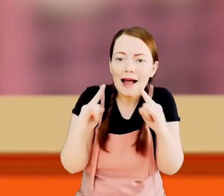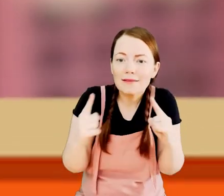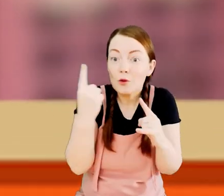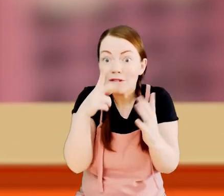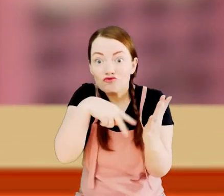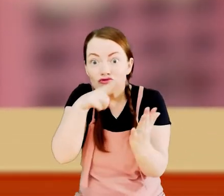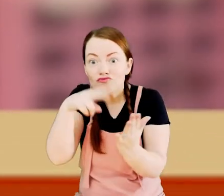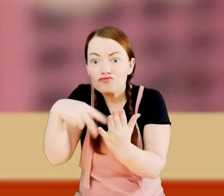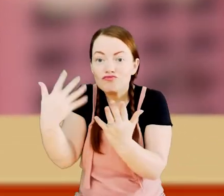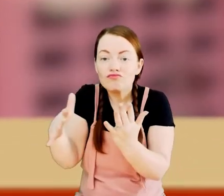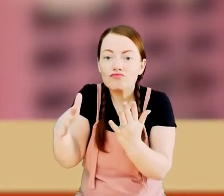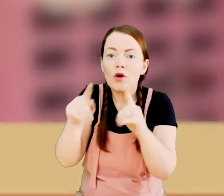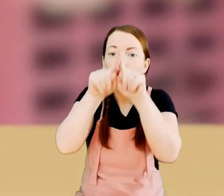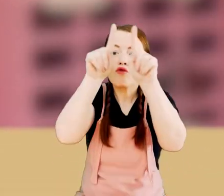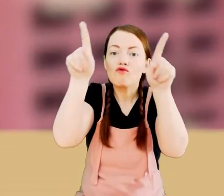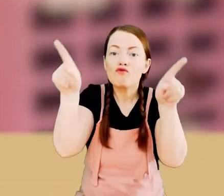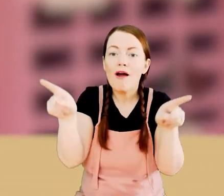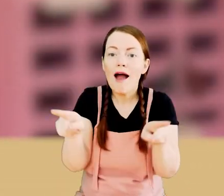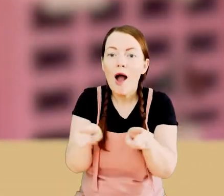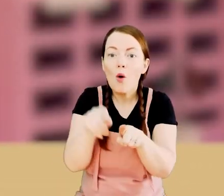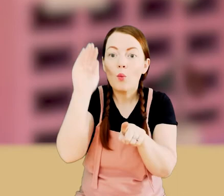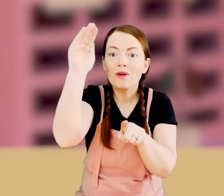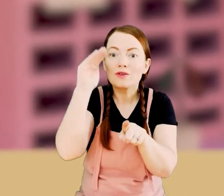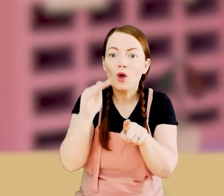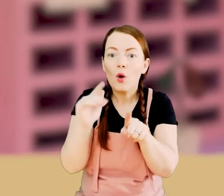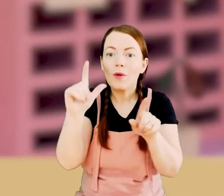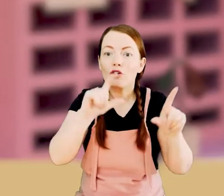There's a circular window with cream-coloured curtains